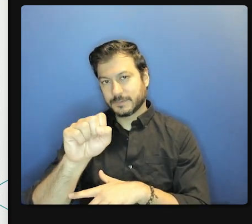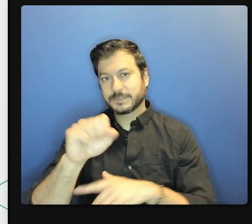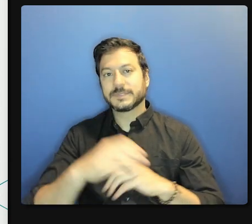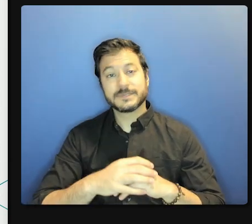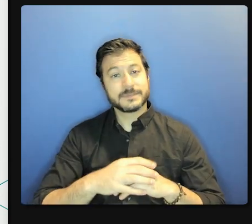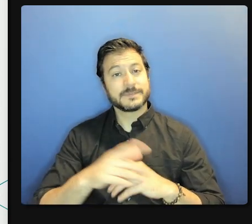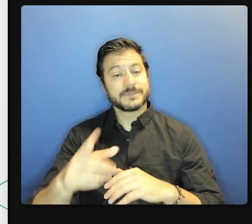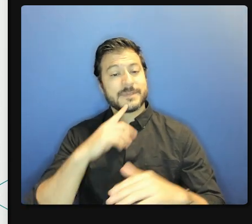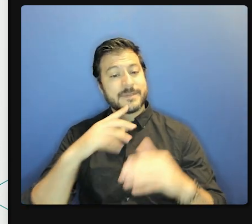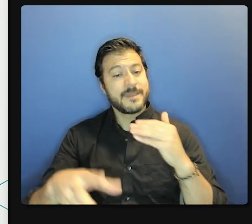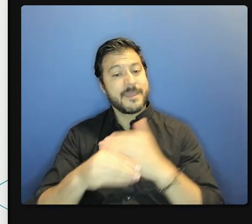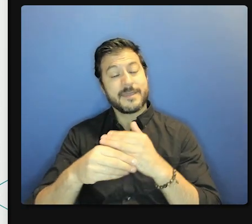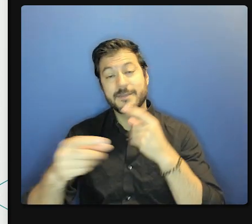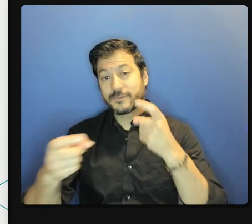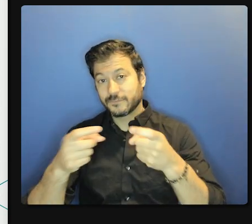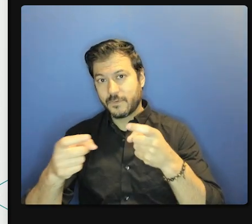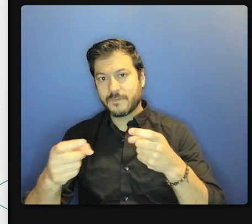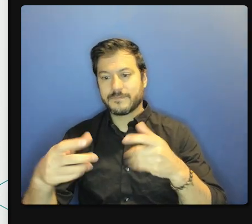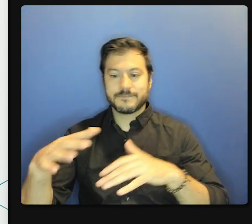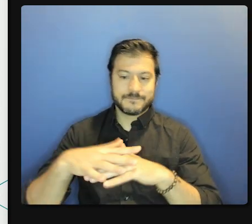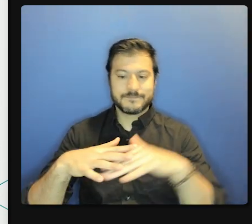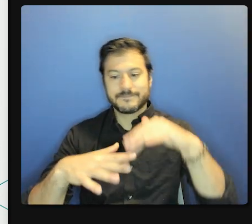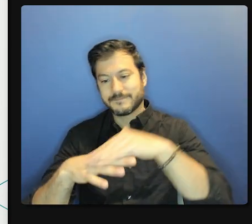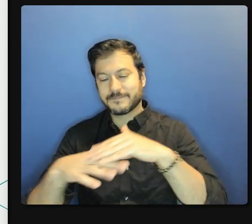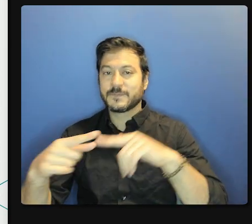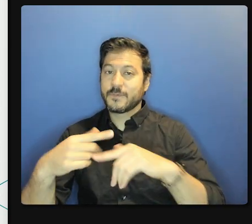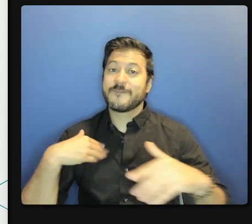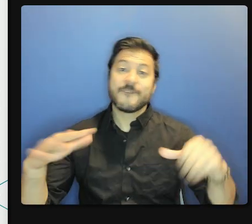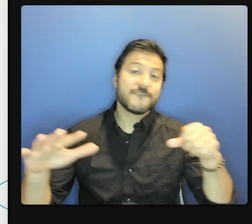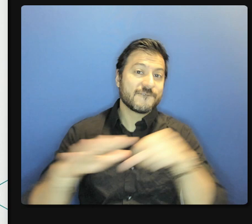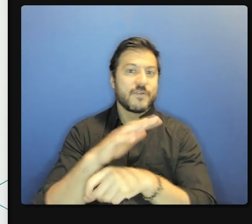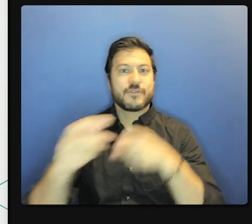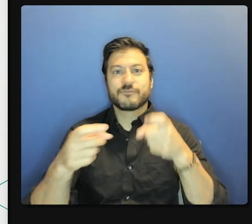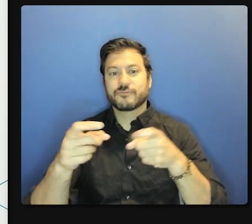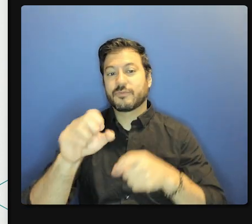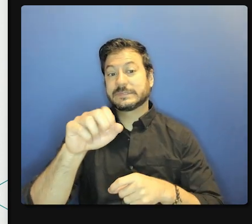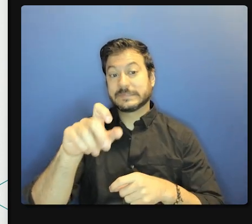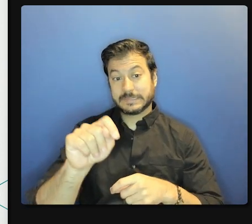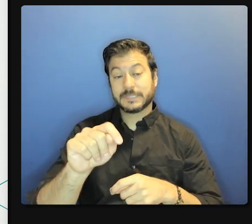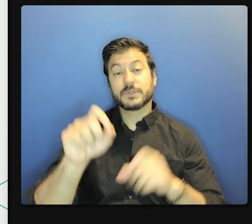that subsequently add a control until you have a full control set.